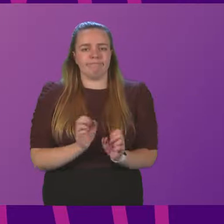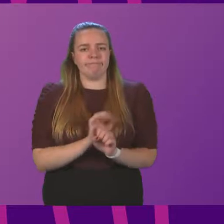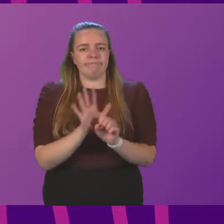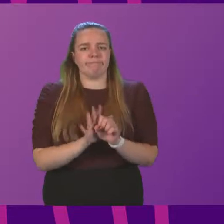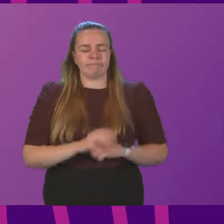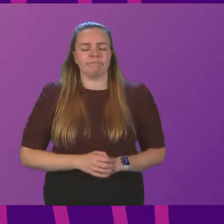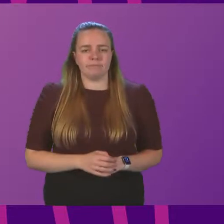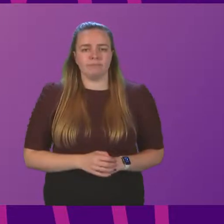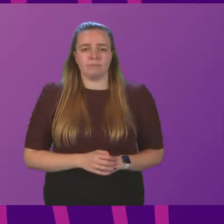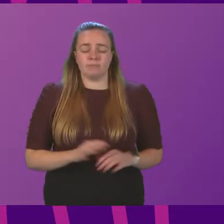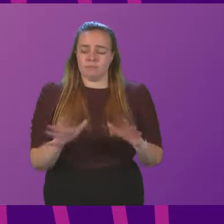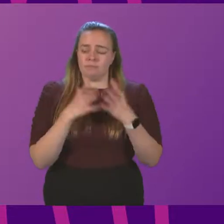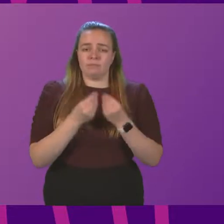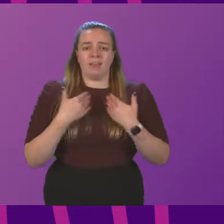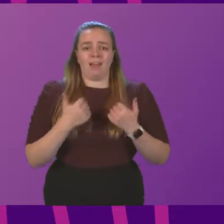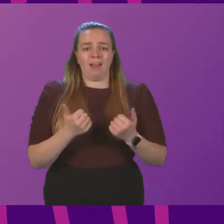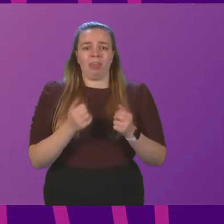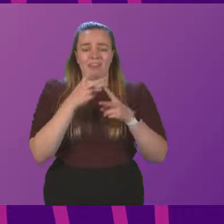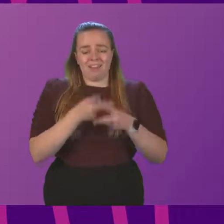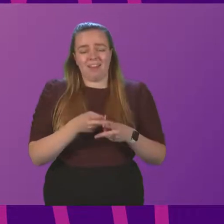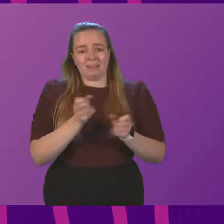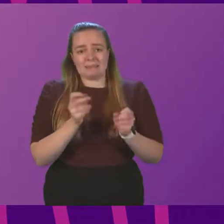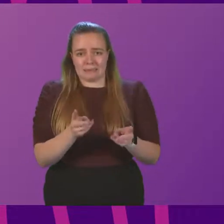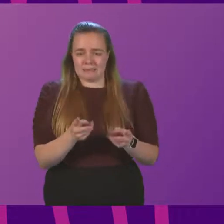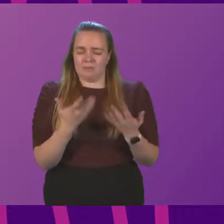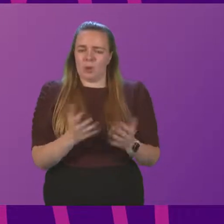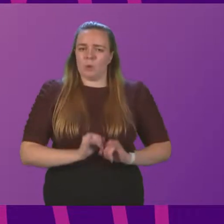The entire health and care system is currently under considerable pressure. Right across the